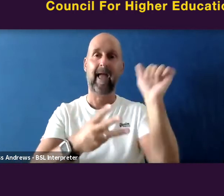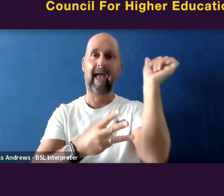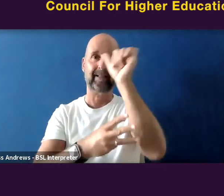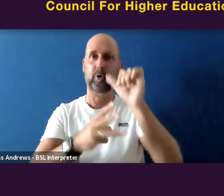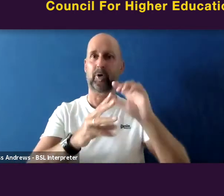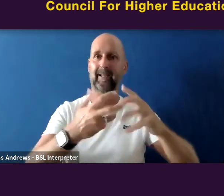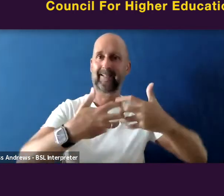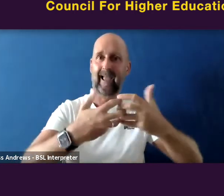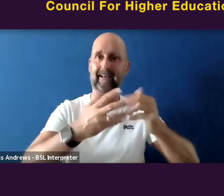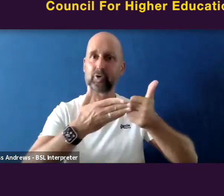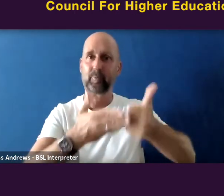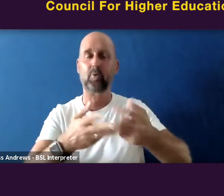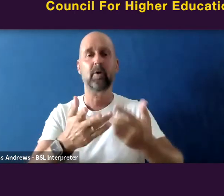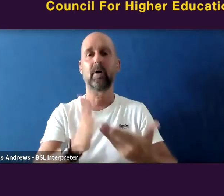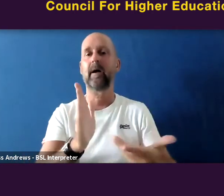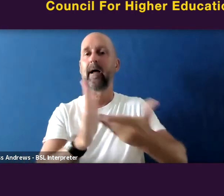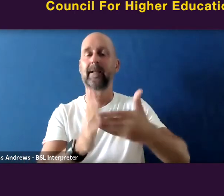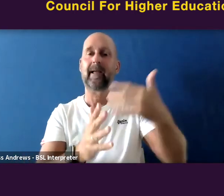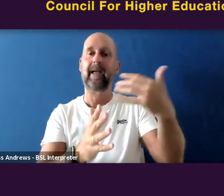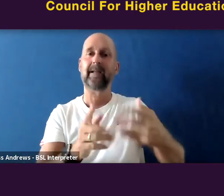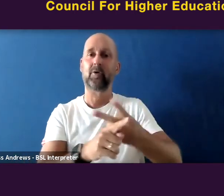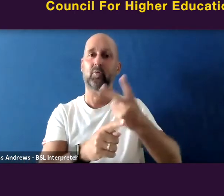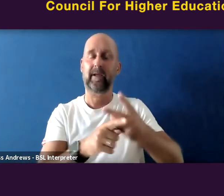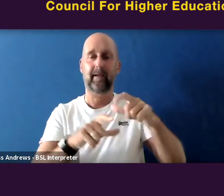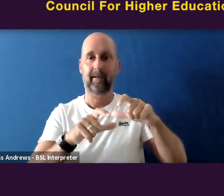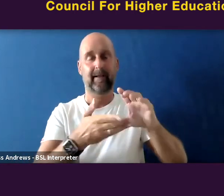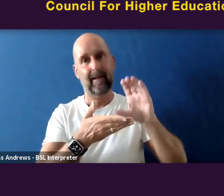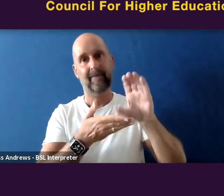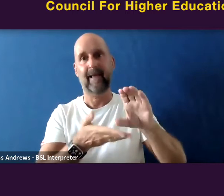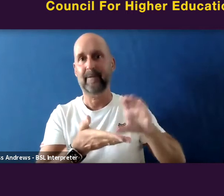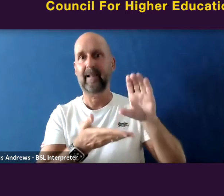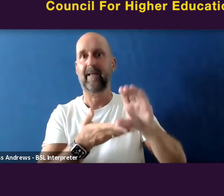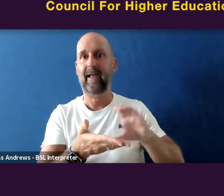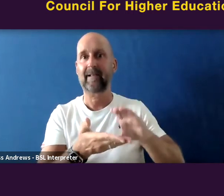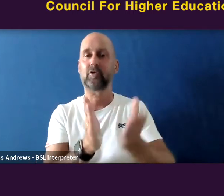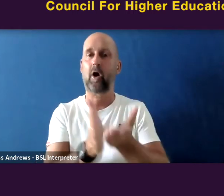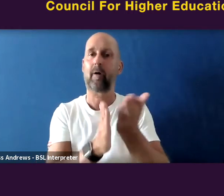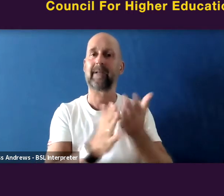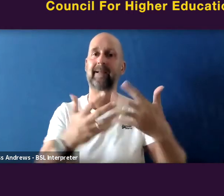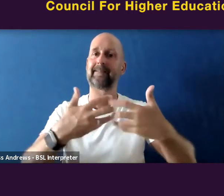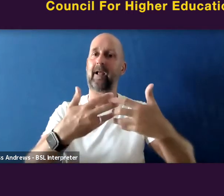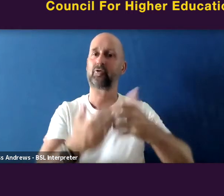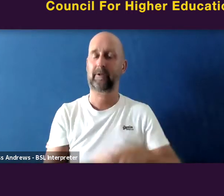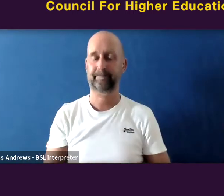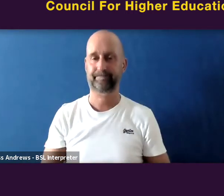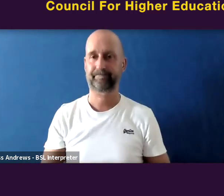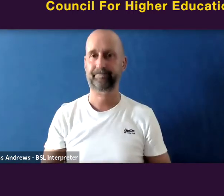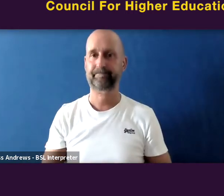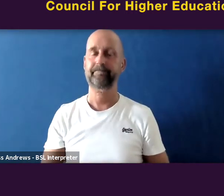and expensive reinvestment, continuous investment in updating technologies. The proposed 50%